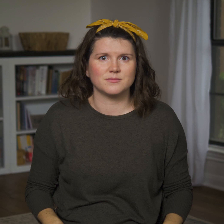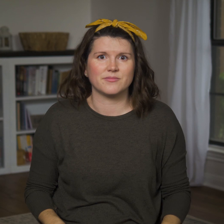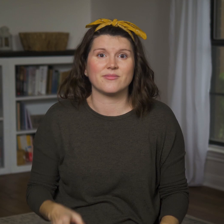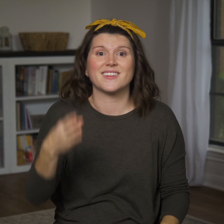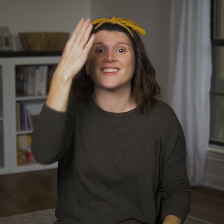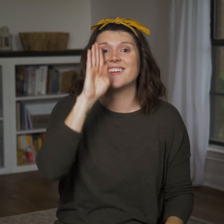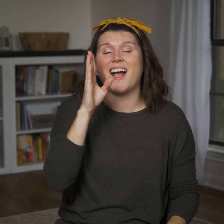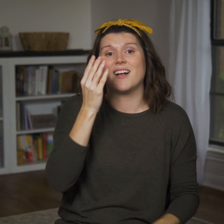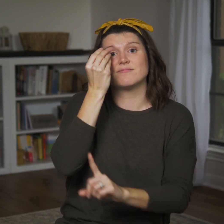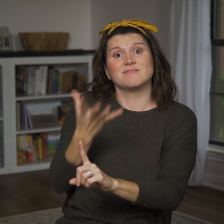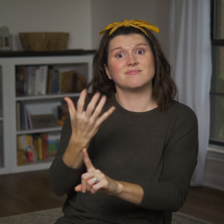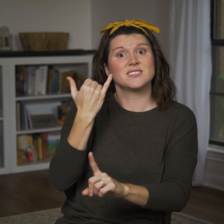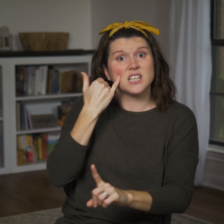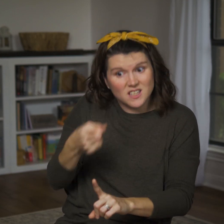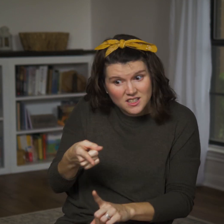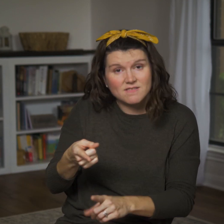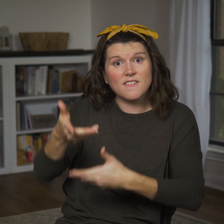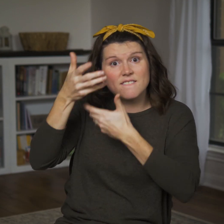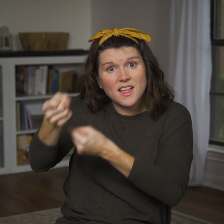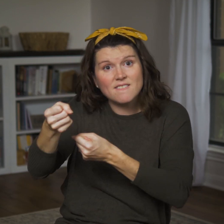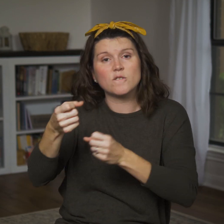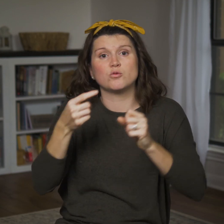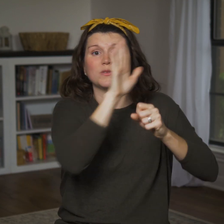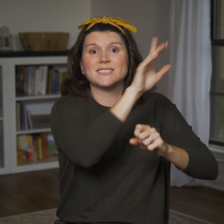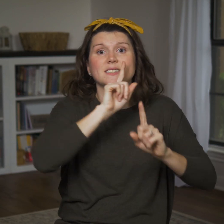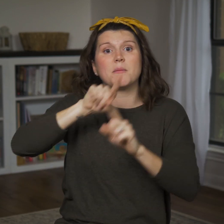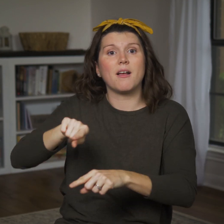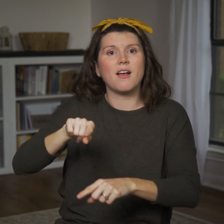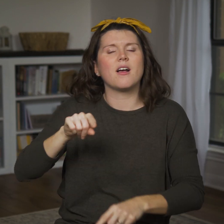God says if they’re faithful to His commands,